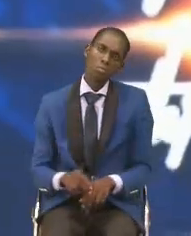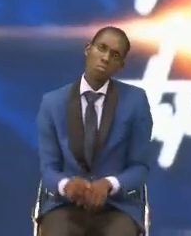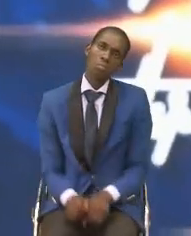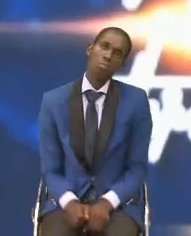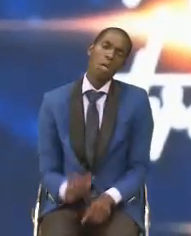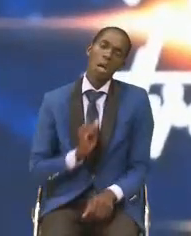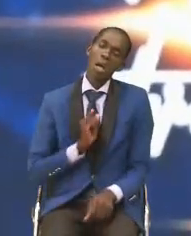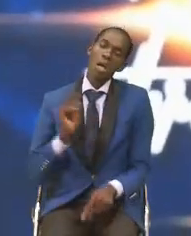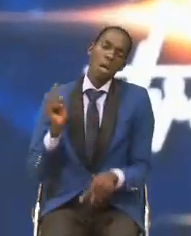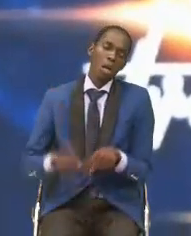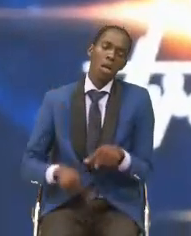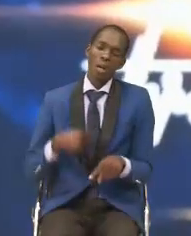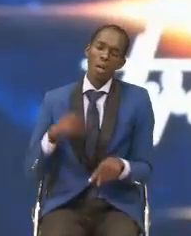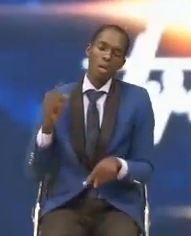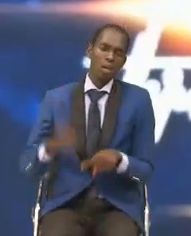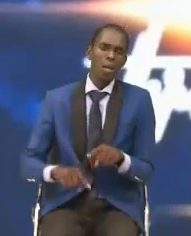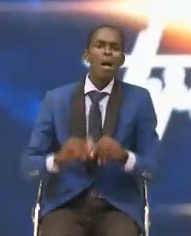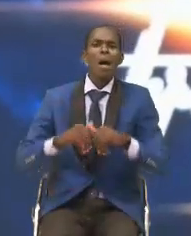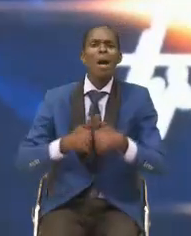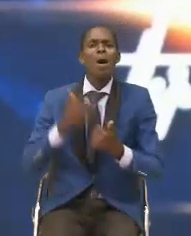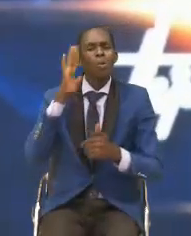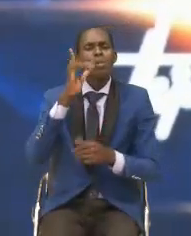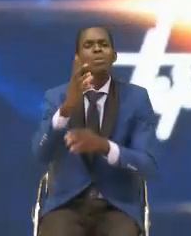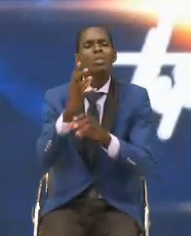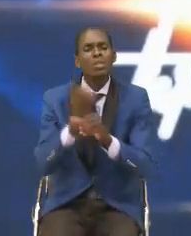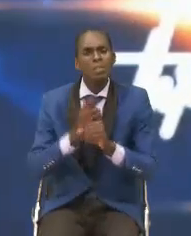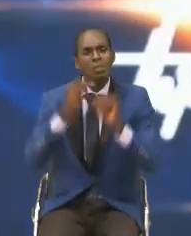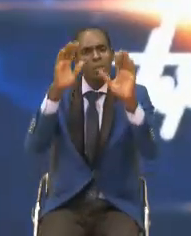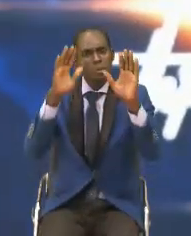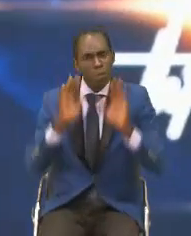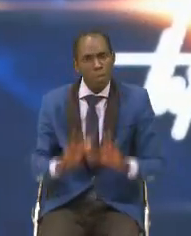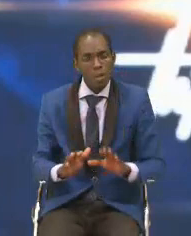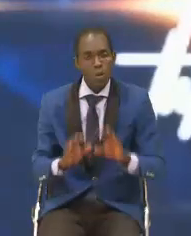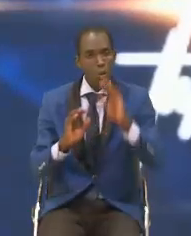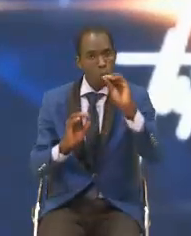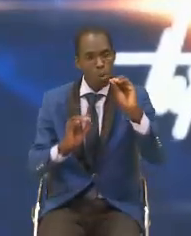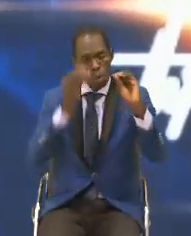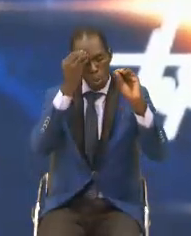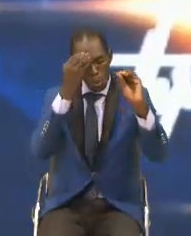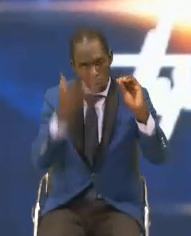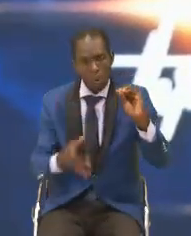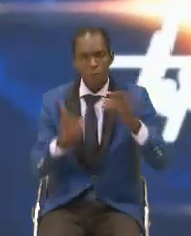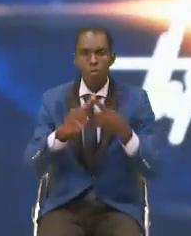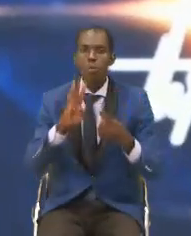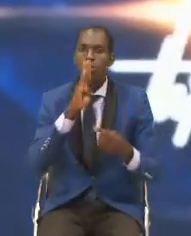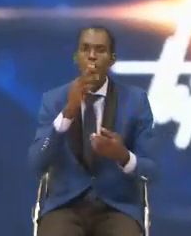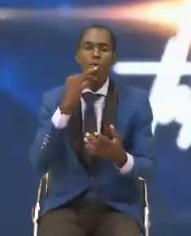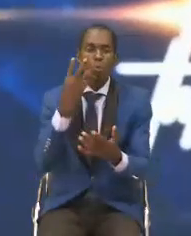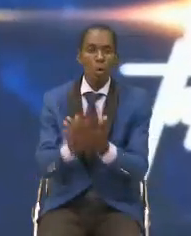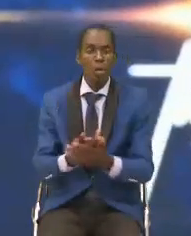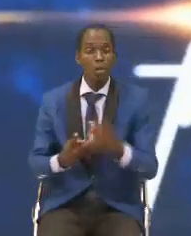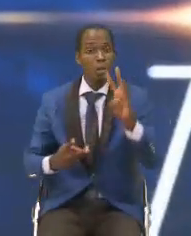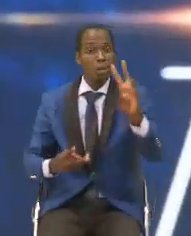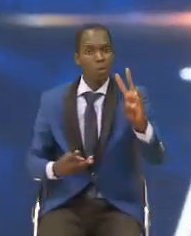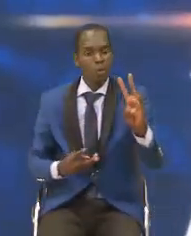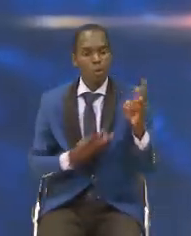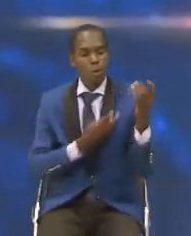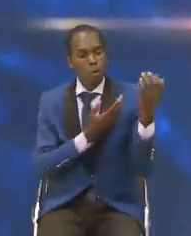rise up you don't see them there lie down there i cannot how you receive the miracle would be to